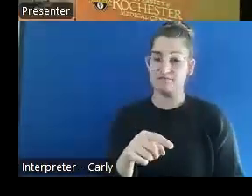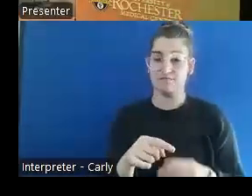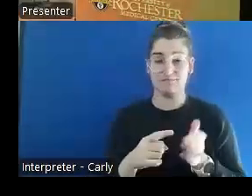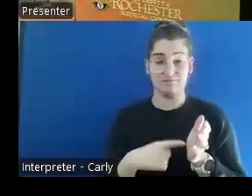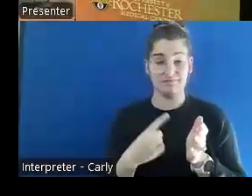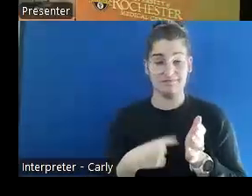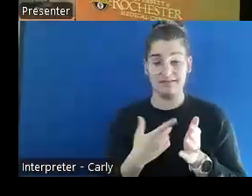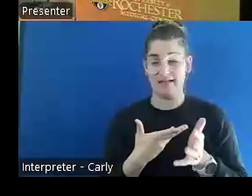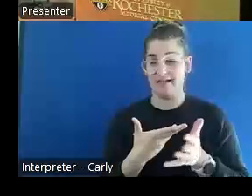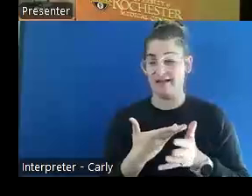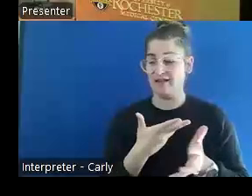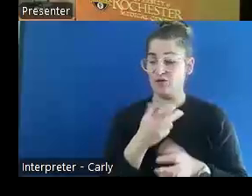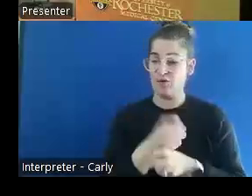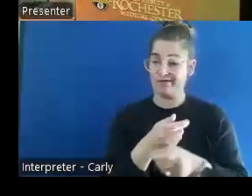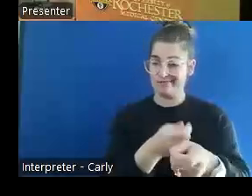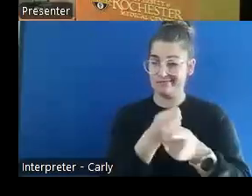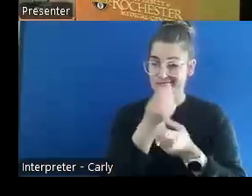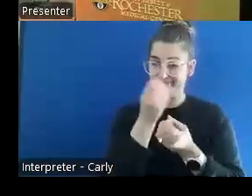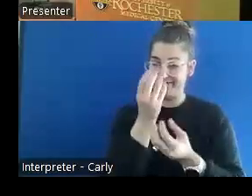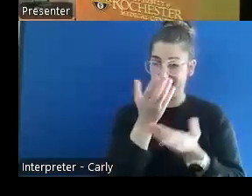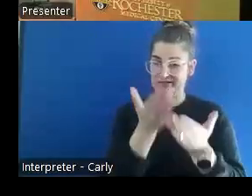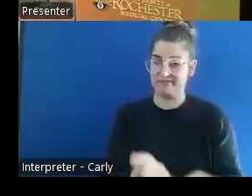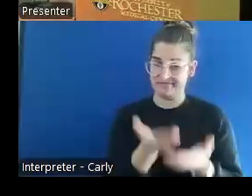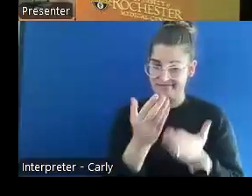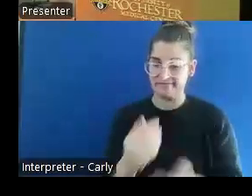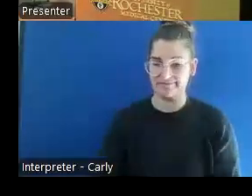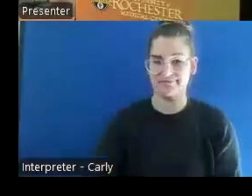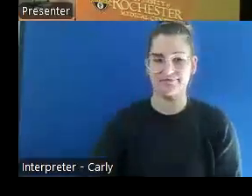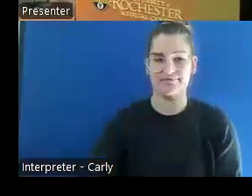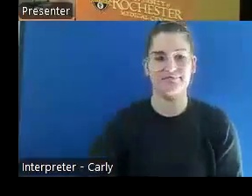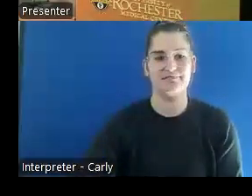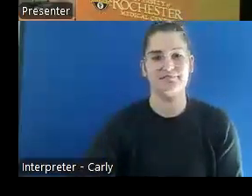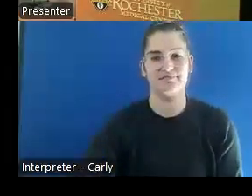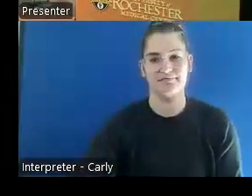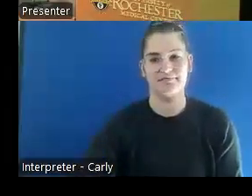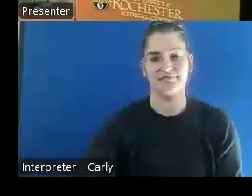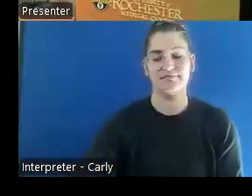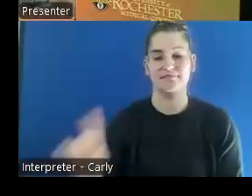great way of doing that um so Dr Whit she had actually done some research previously in the